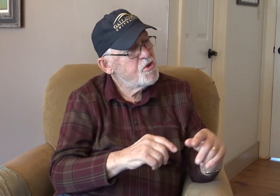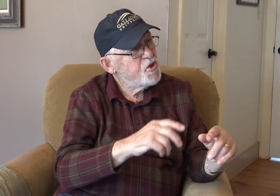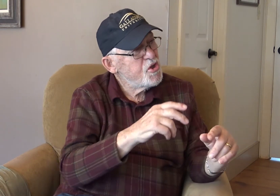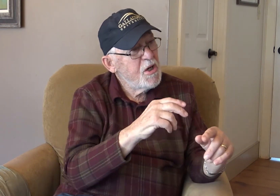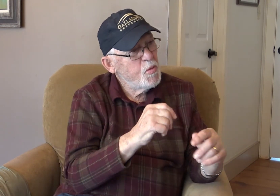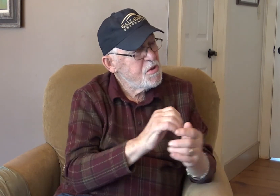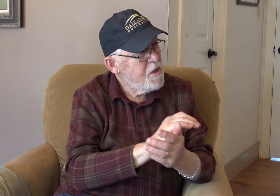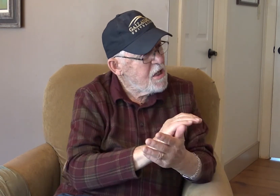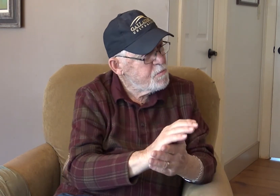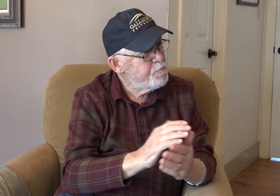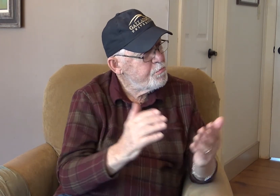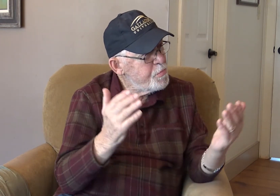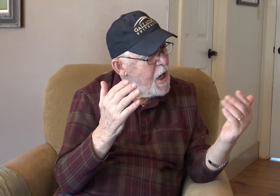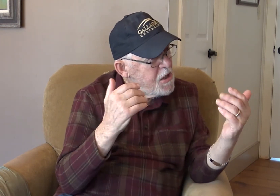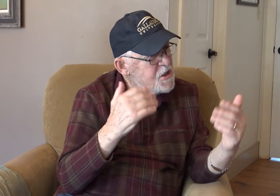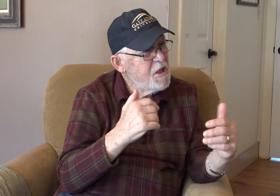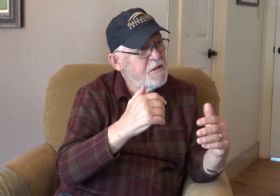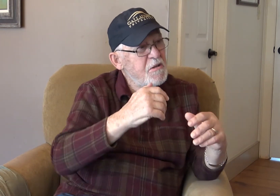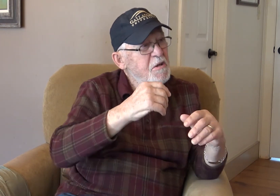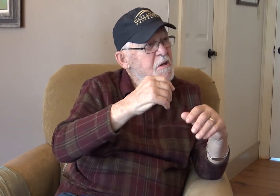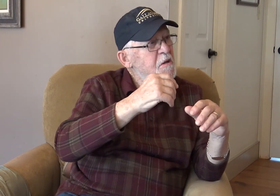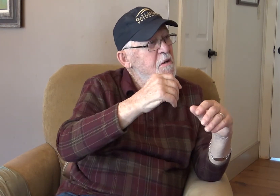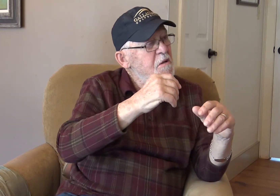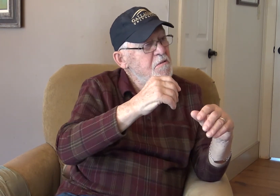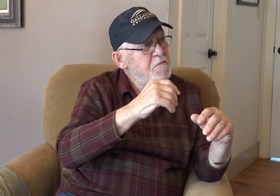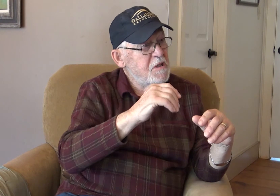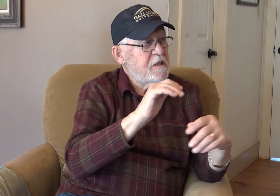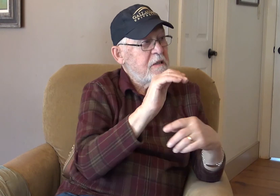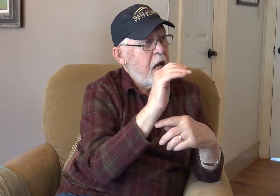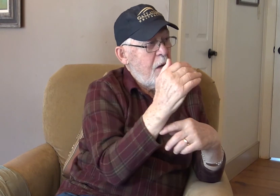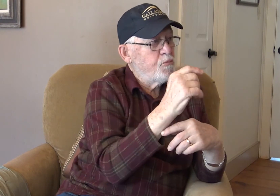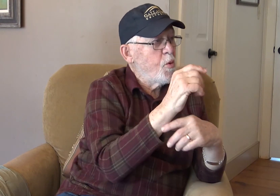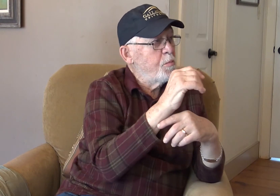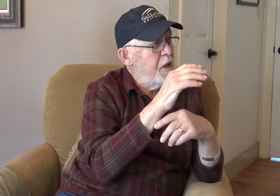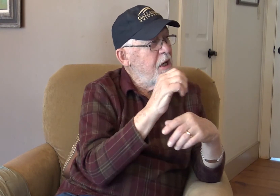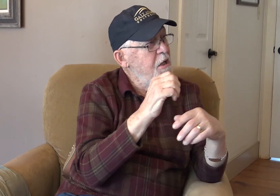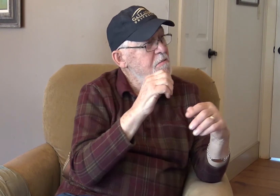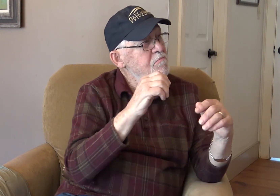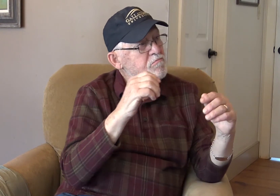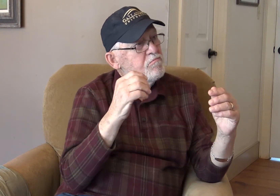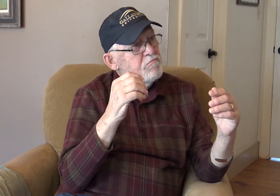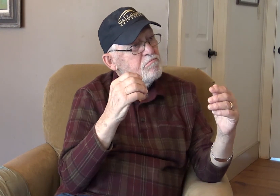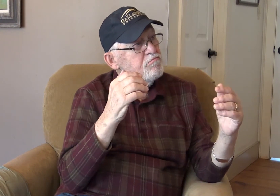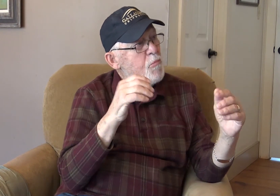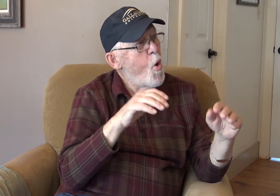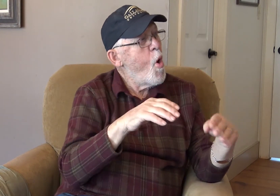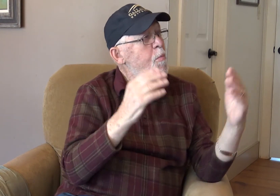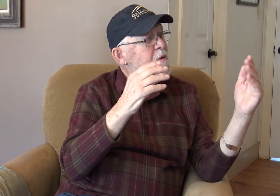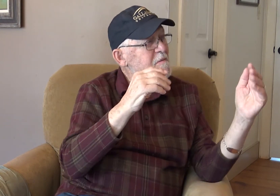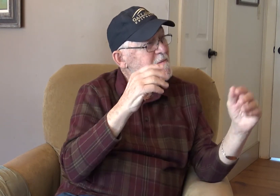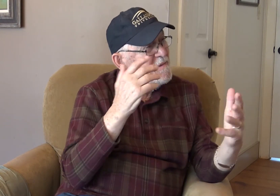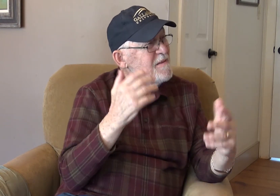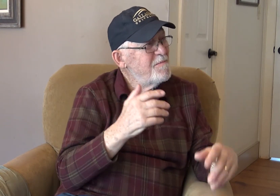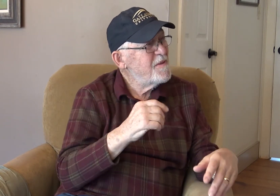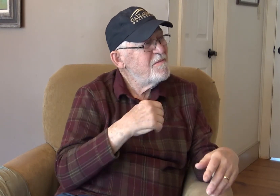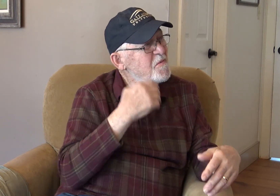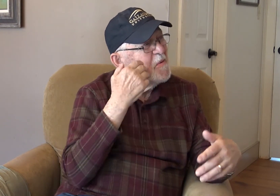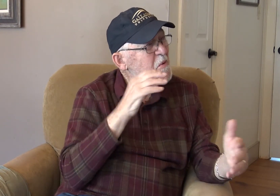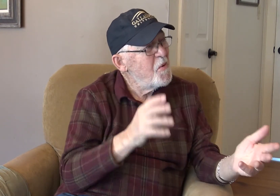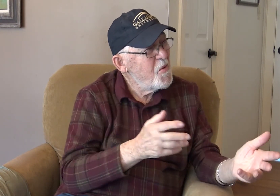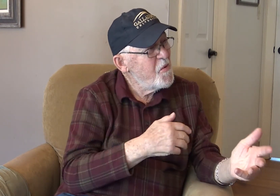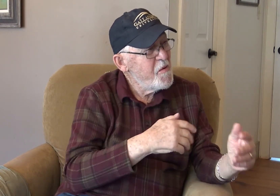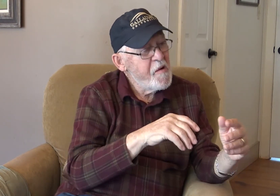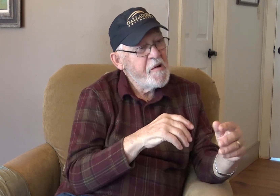She was nice, pleasant, and seemed to be open, but we don't know.